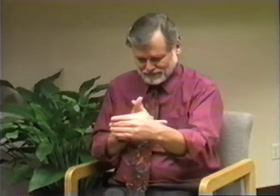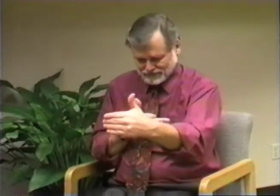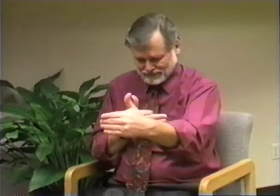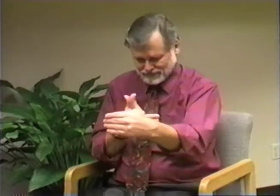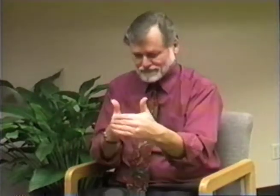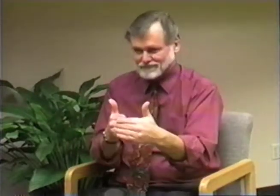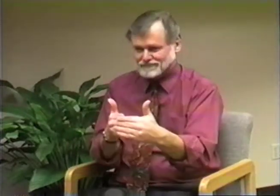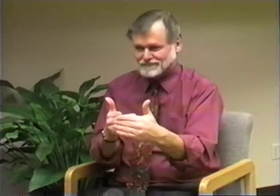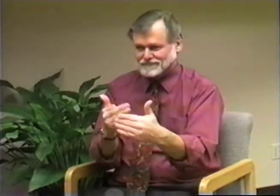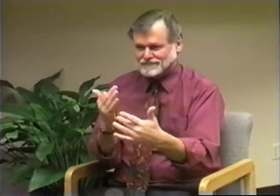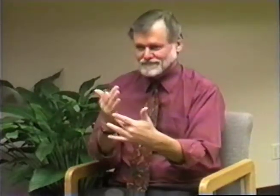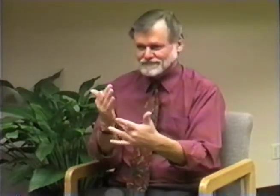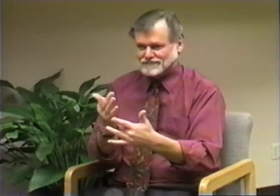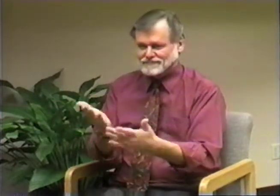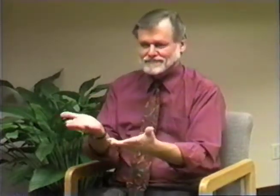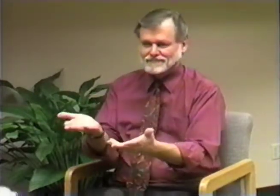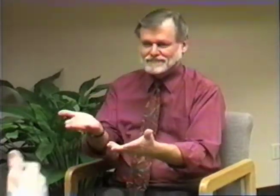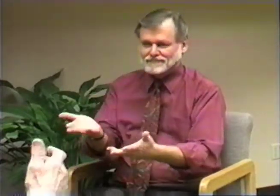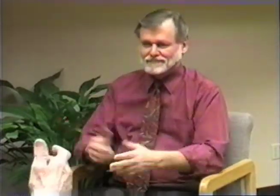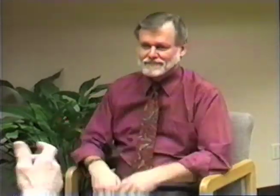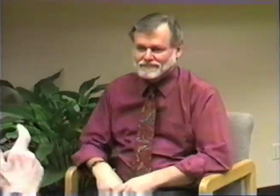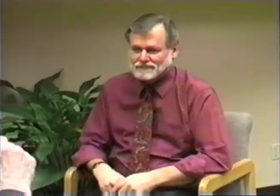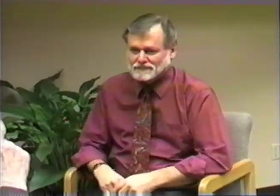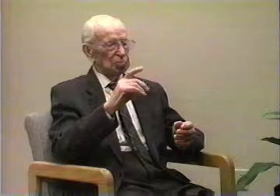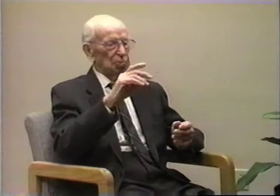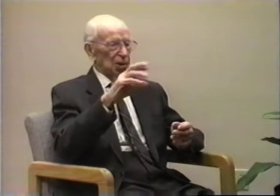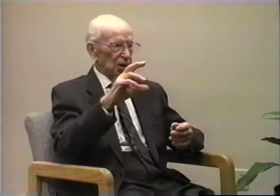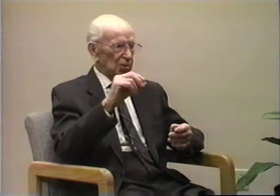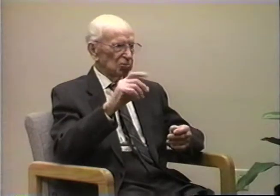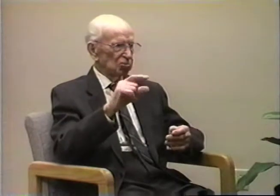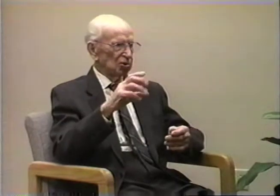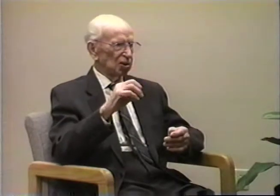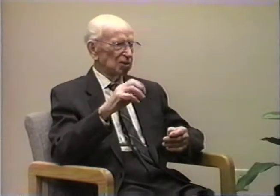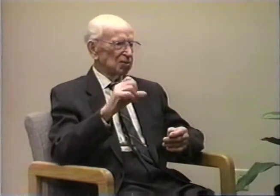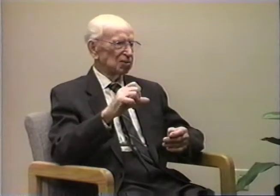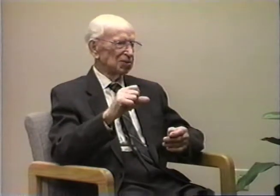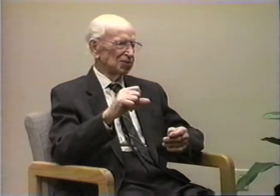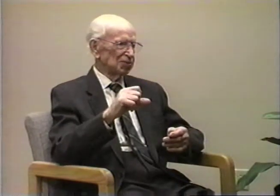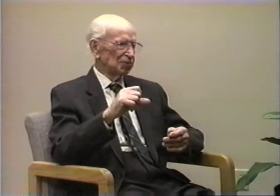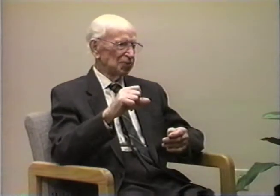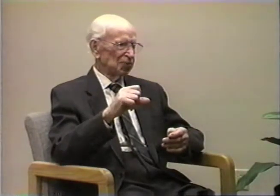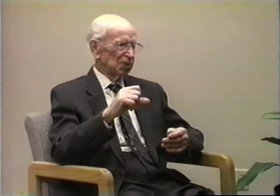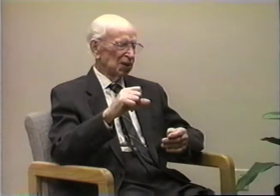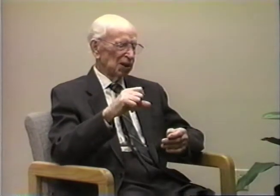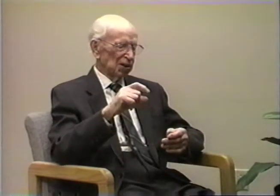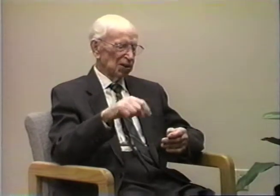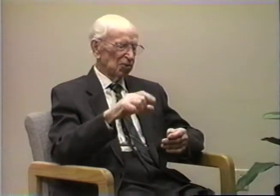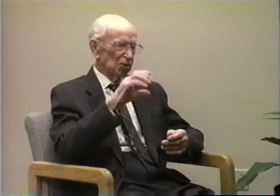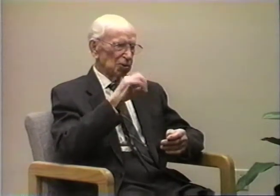changing to these real small TTYs? What are your feelings about that?